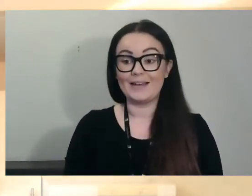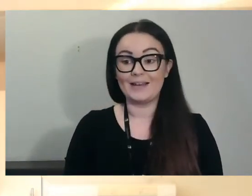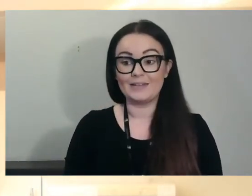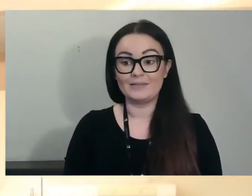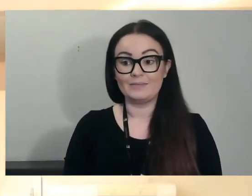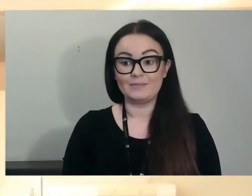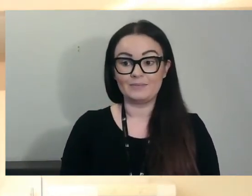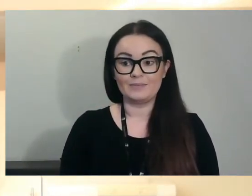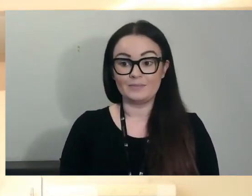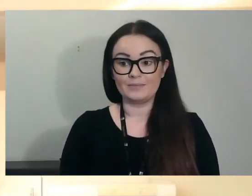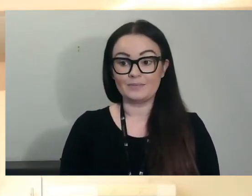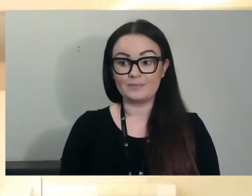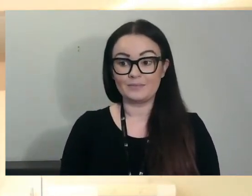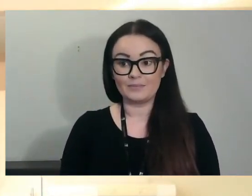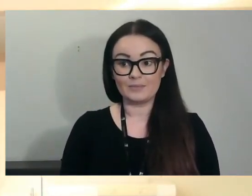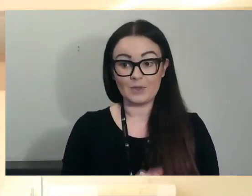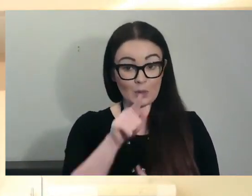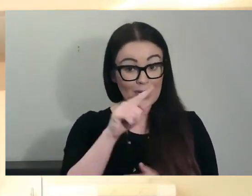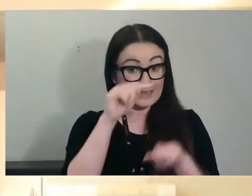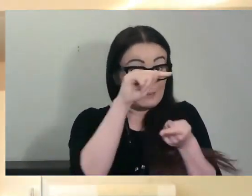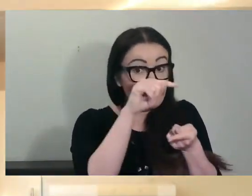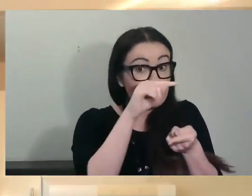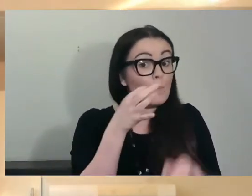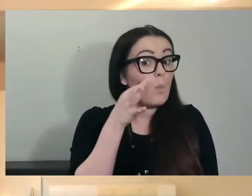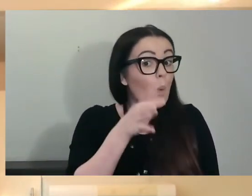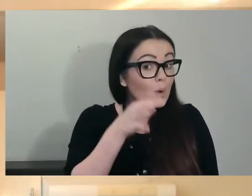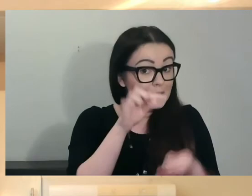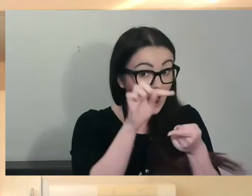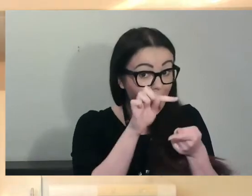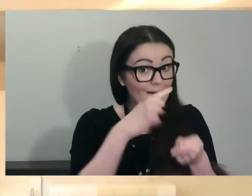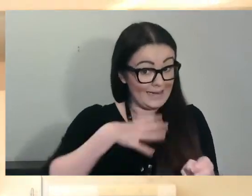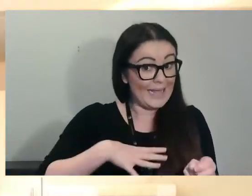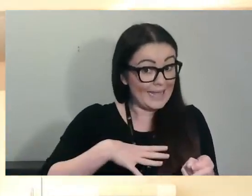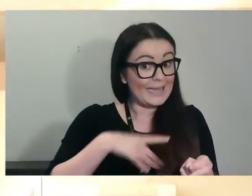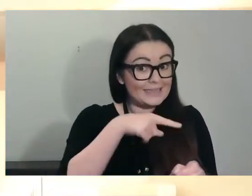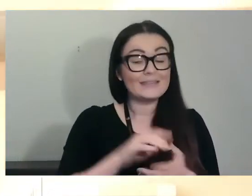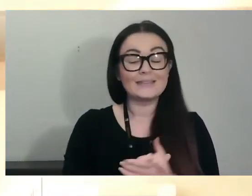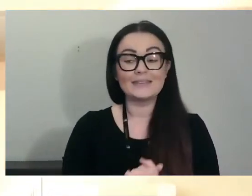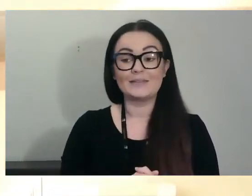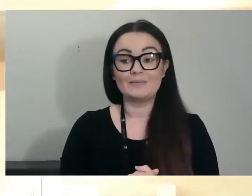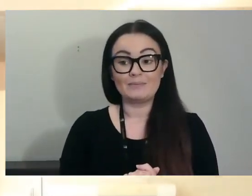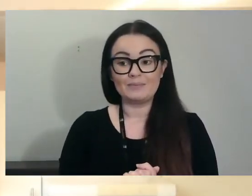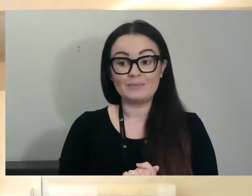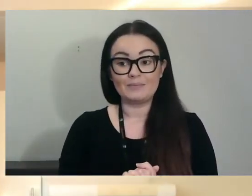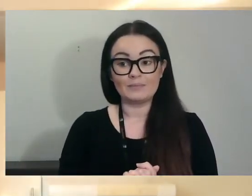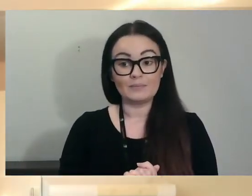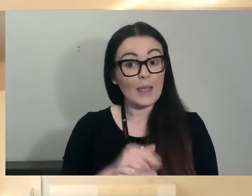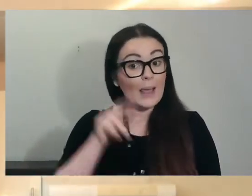some cartridge paper there. A pot or old container with some water in. If you've got some paint